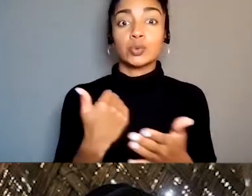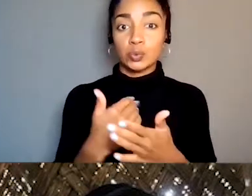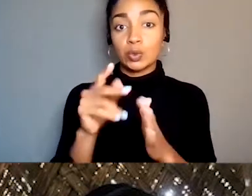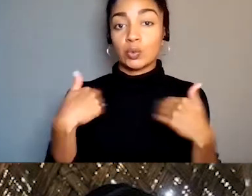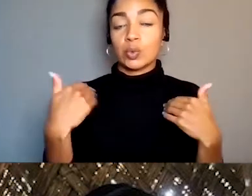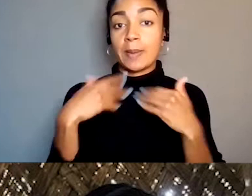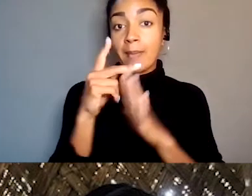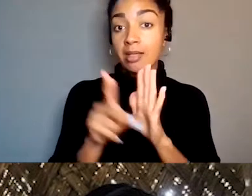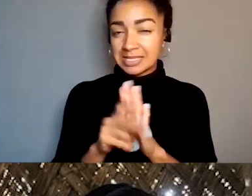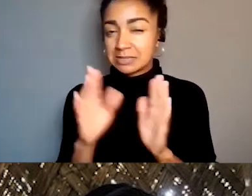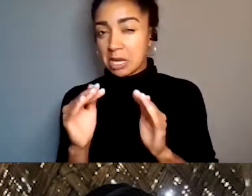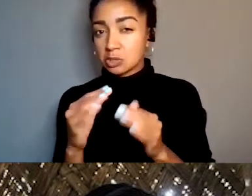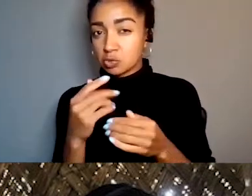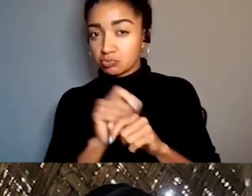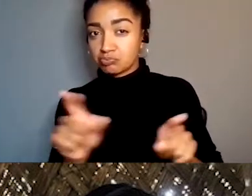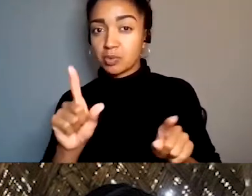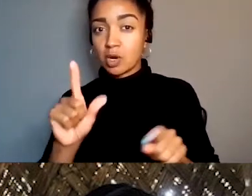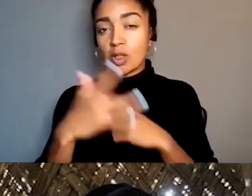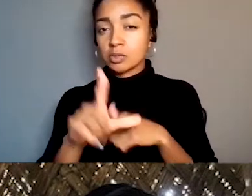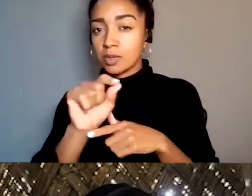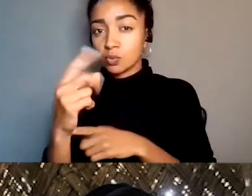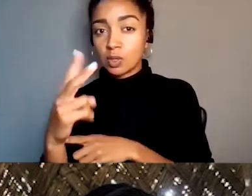that includes a key principle on meaningful inclusion